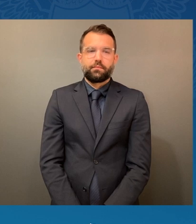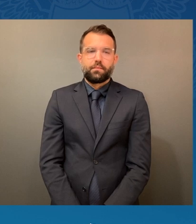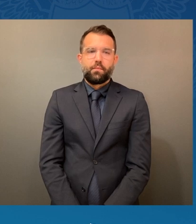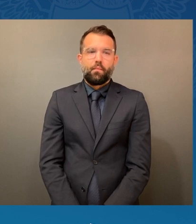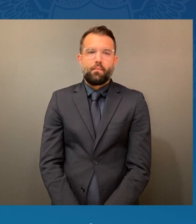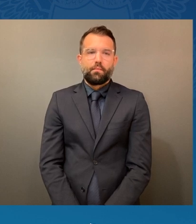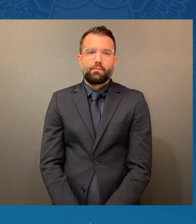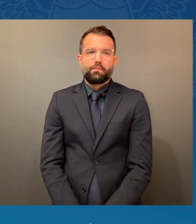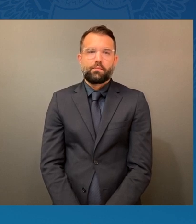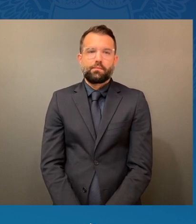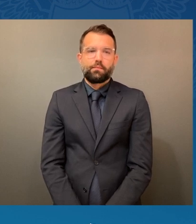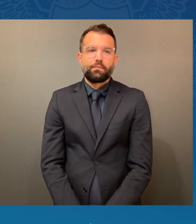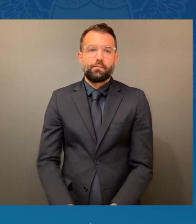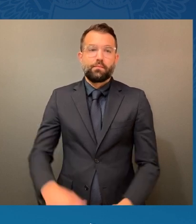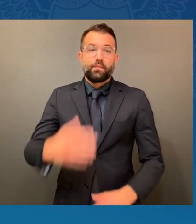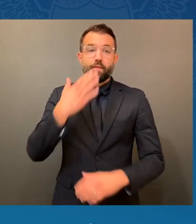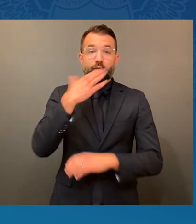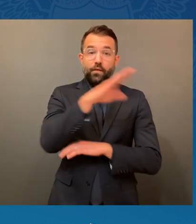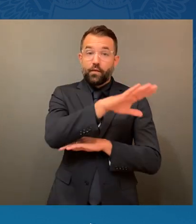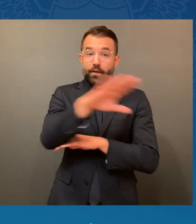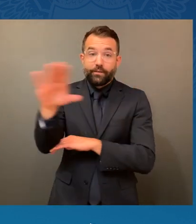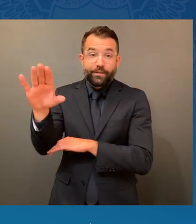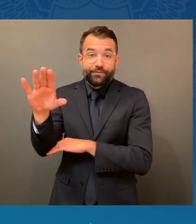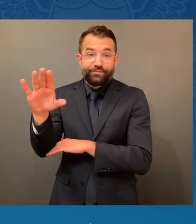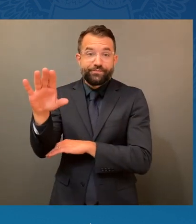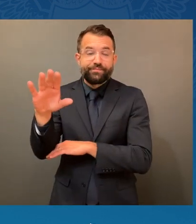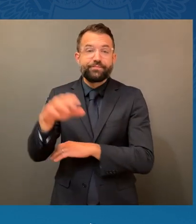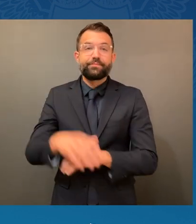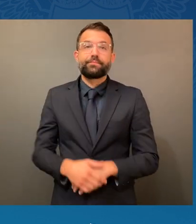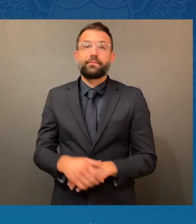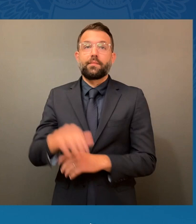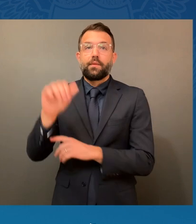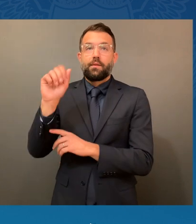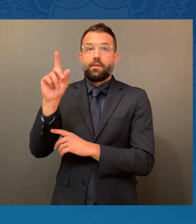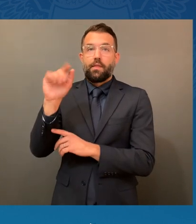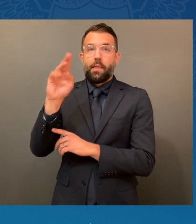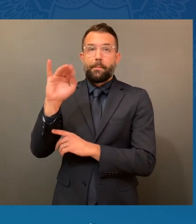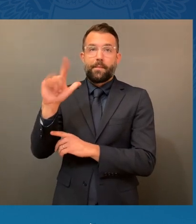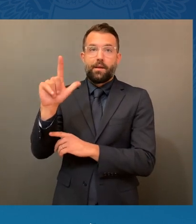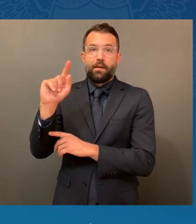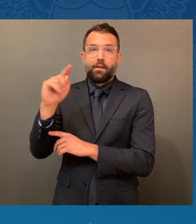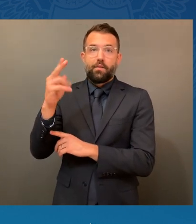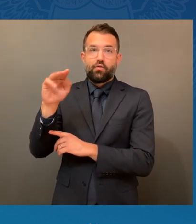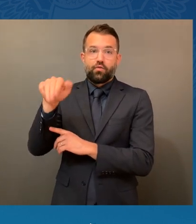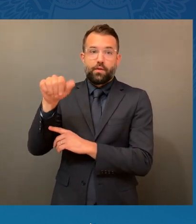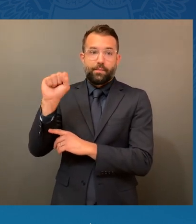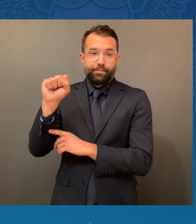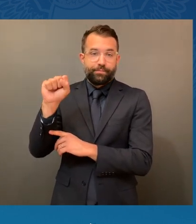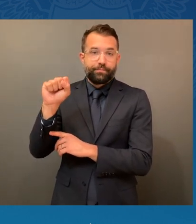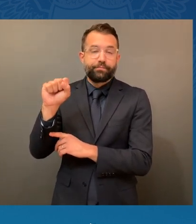Male Speaker: Good afternoon, Admiral Thomas, Admiral , Captain Sobel, Captain Smith, an esteemed guests.